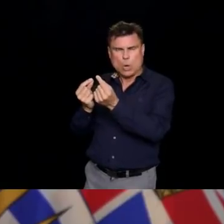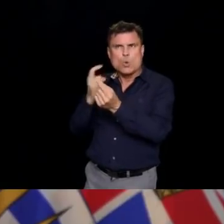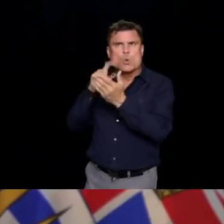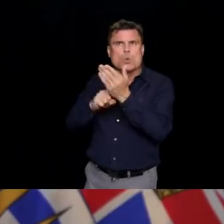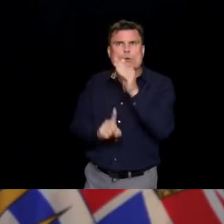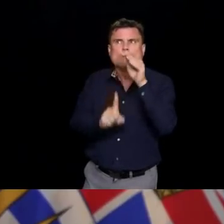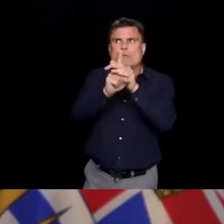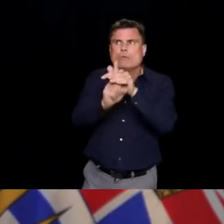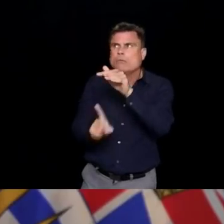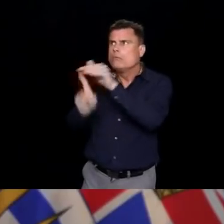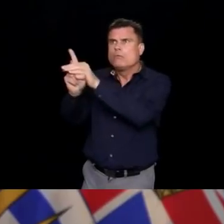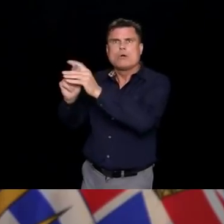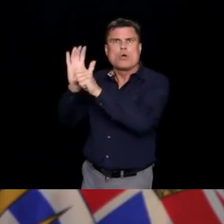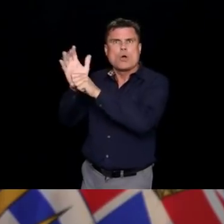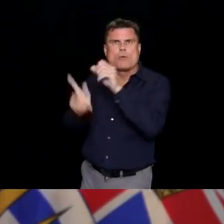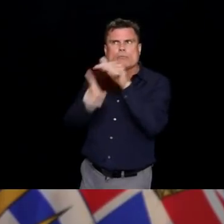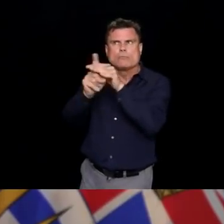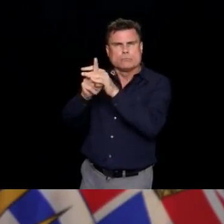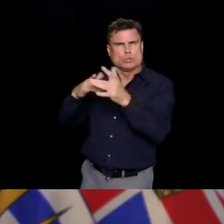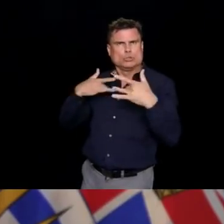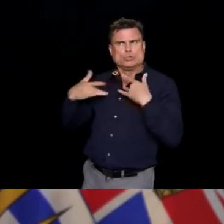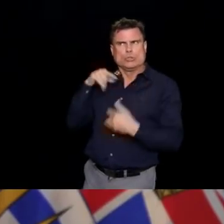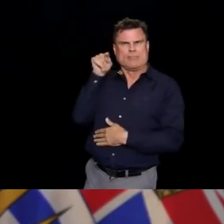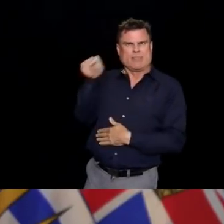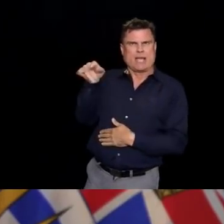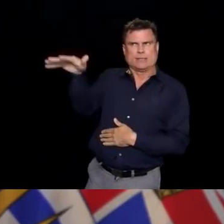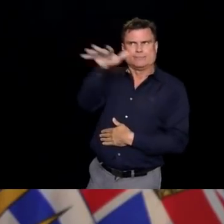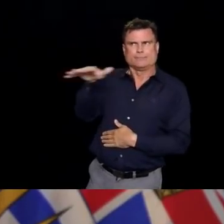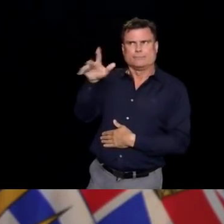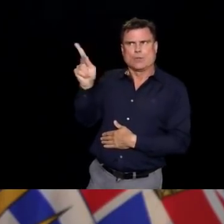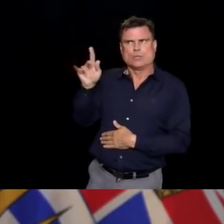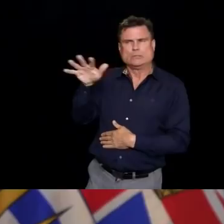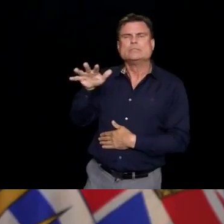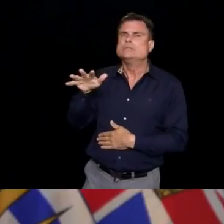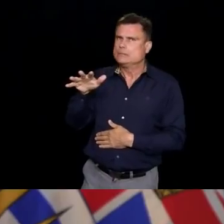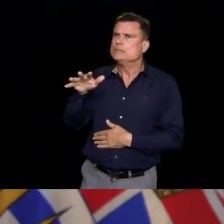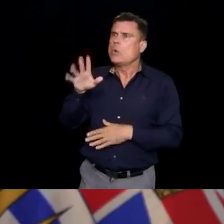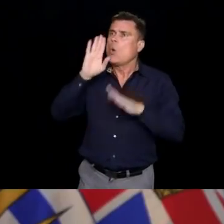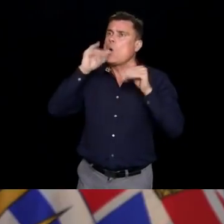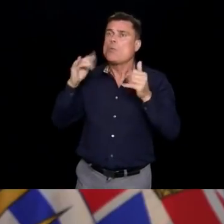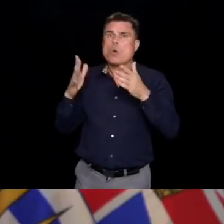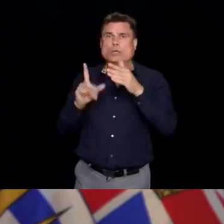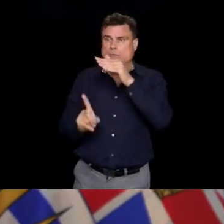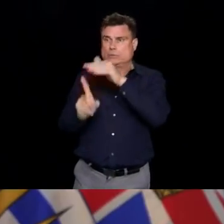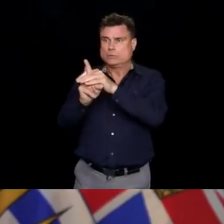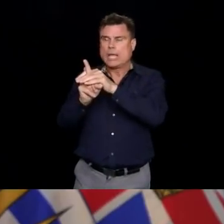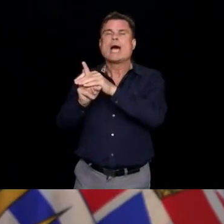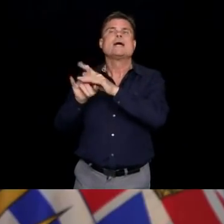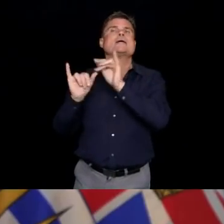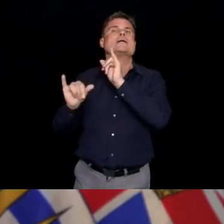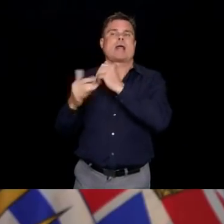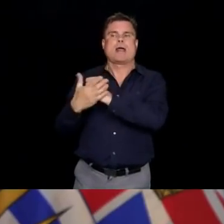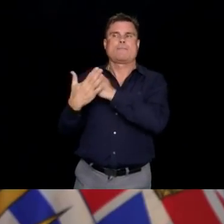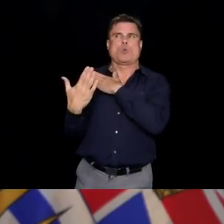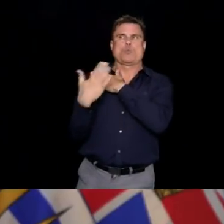are a concern. It is not necessarily unexpected, but it is a warning to us that we need to do more to keep